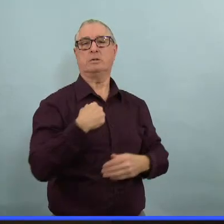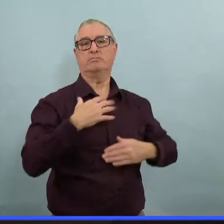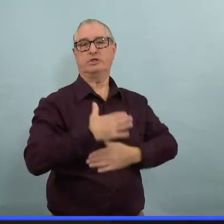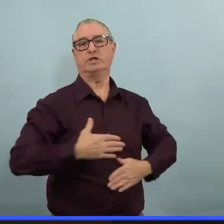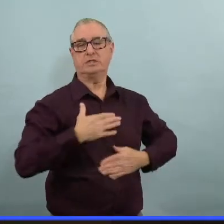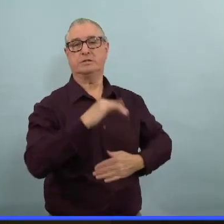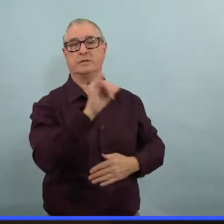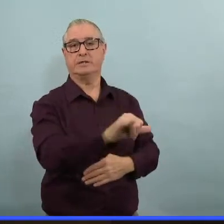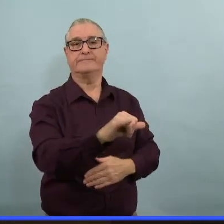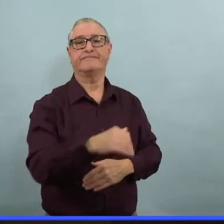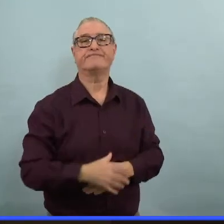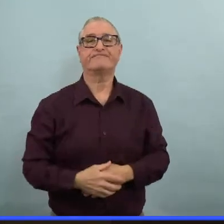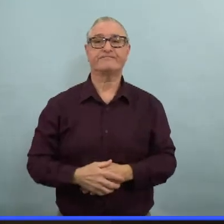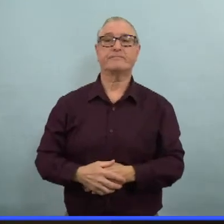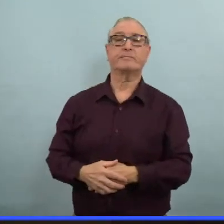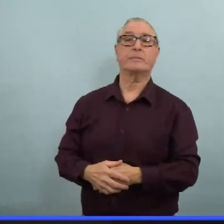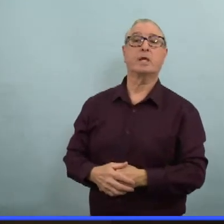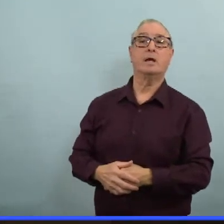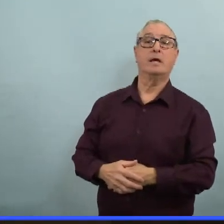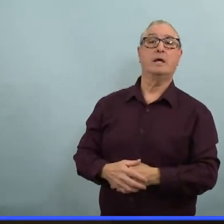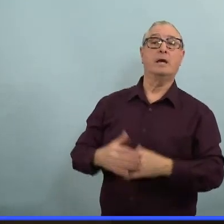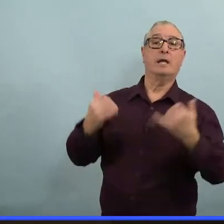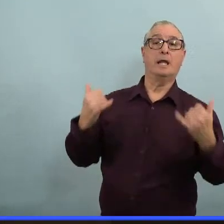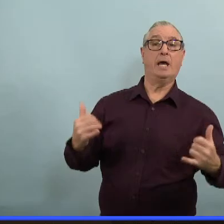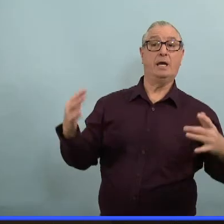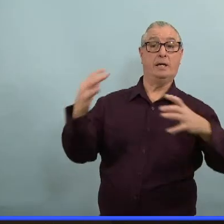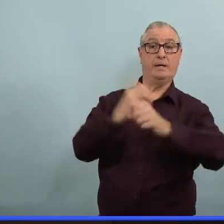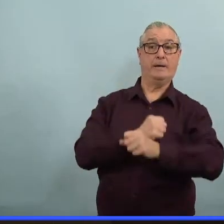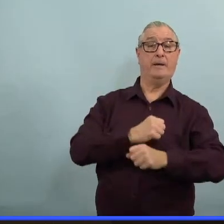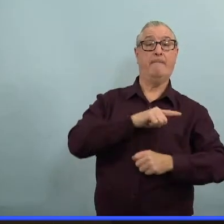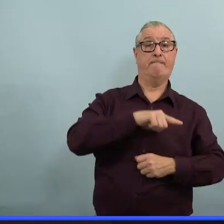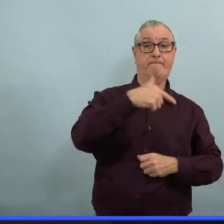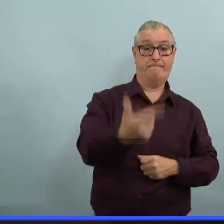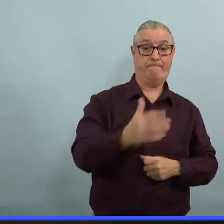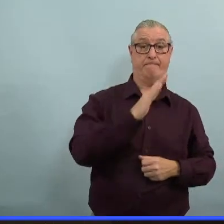we now return to the news conference theater a few more questions in the